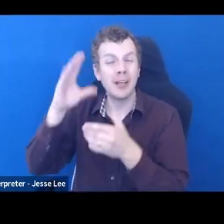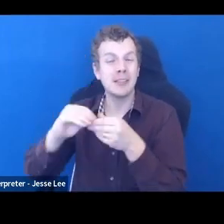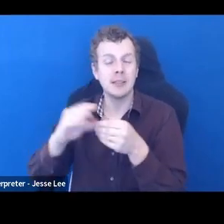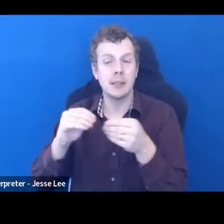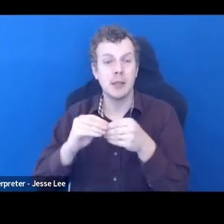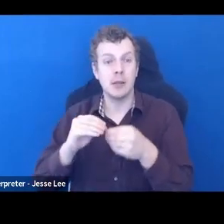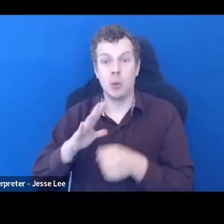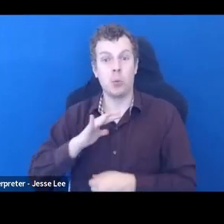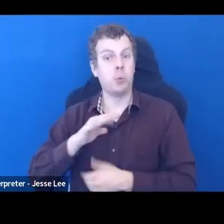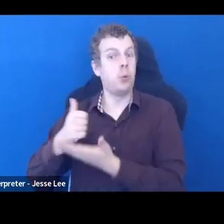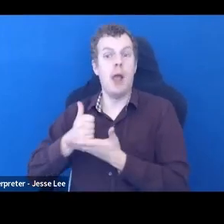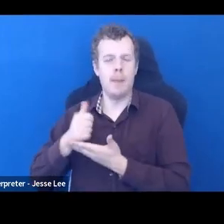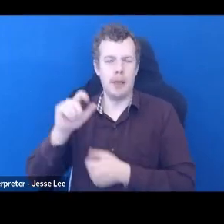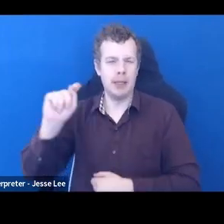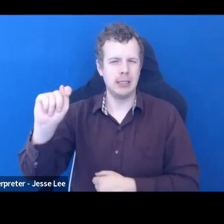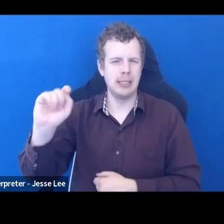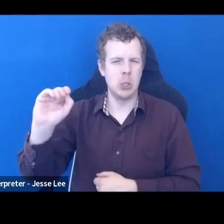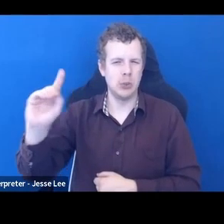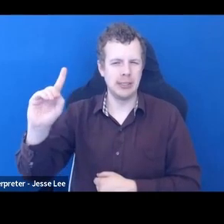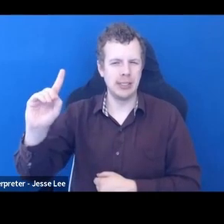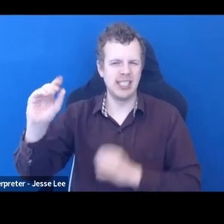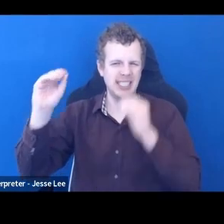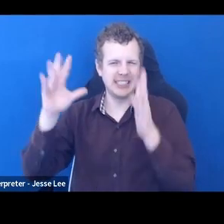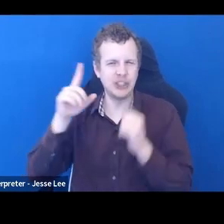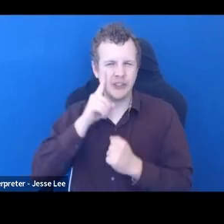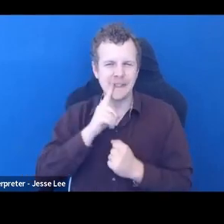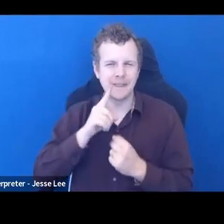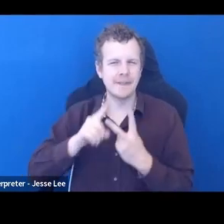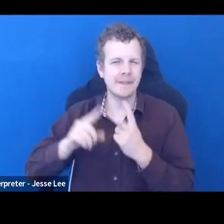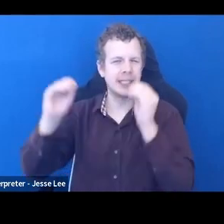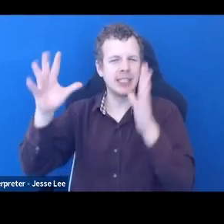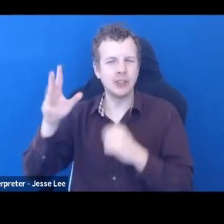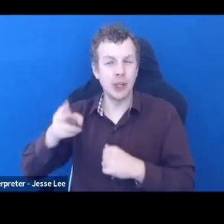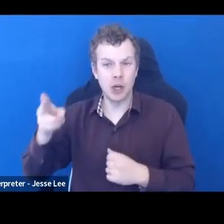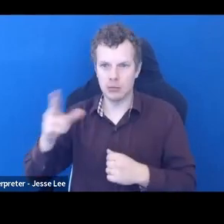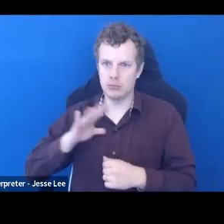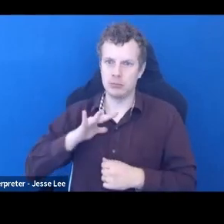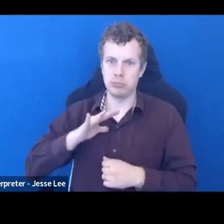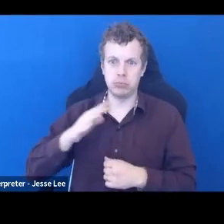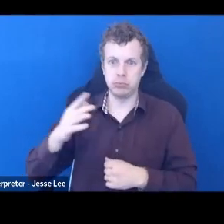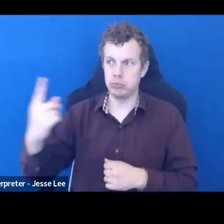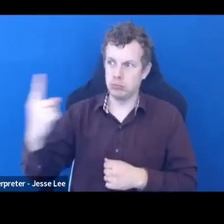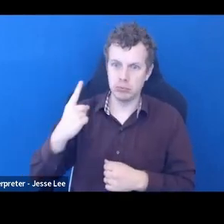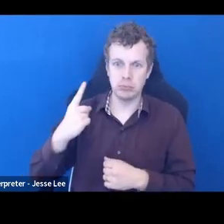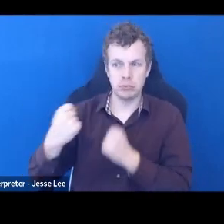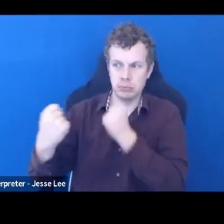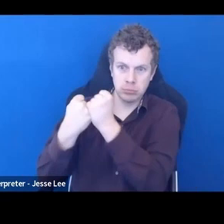or hard of hearing was a really helpful support and guiding and facilitating that interaction